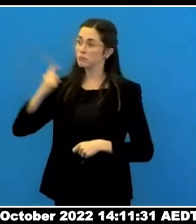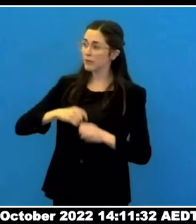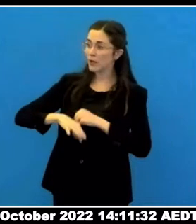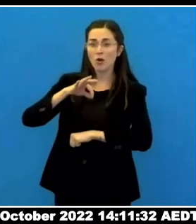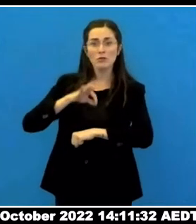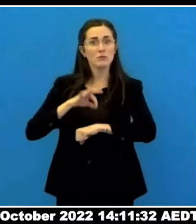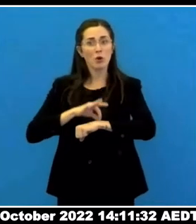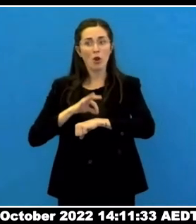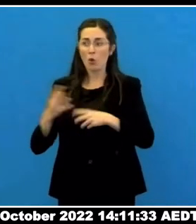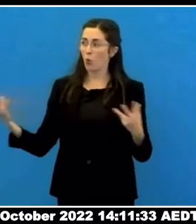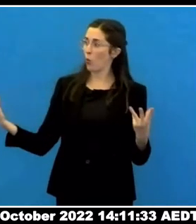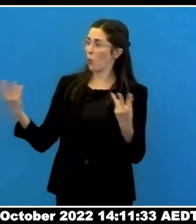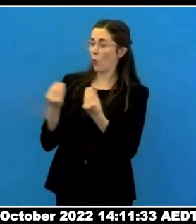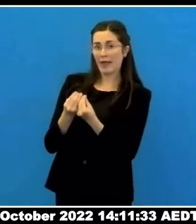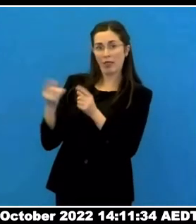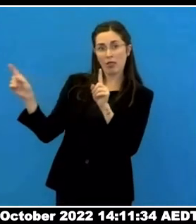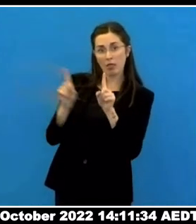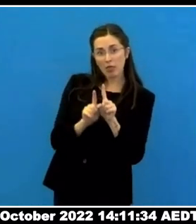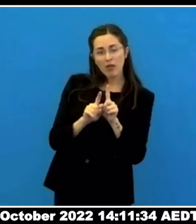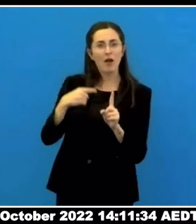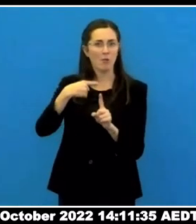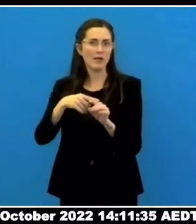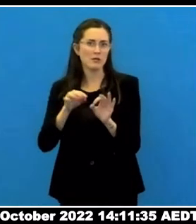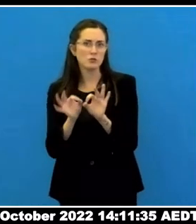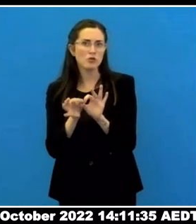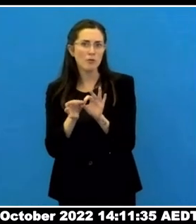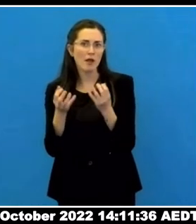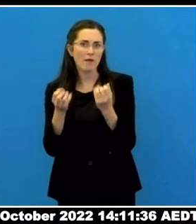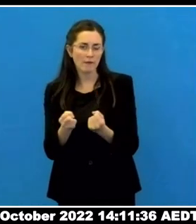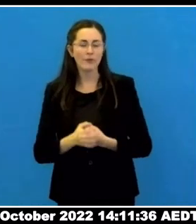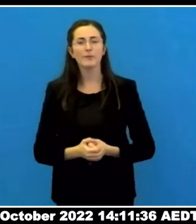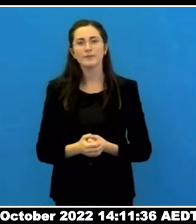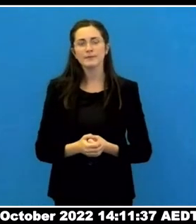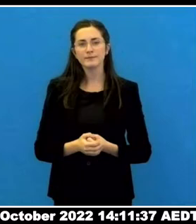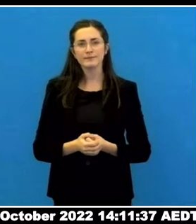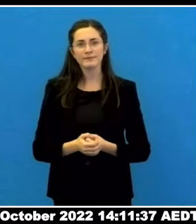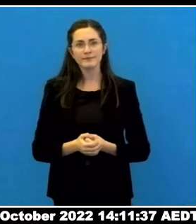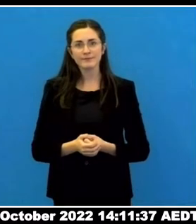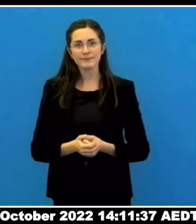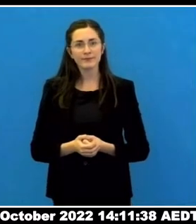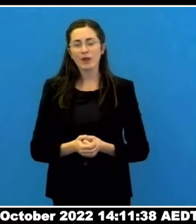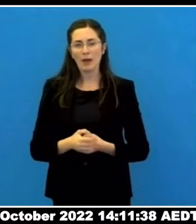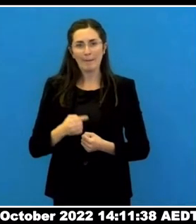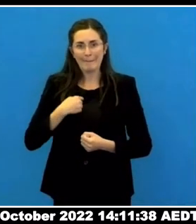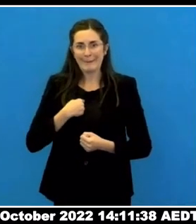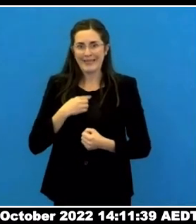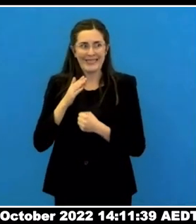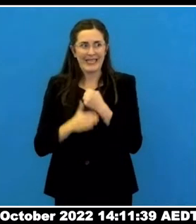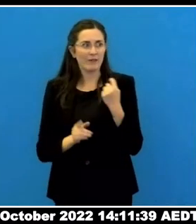They were always with us, along with an interpreter. I wasn't connected with any Arabic speaking support people